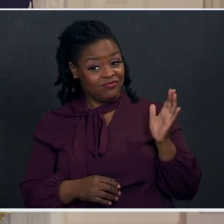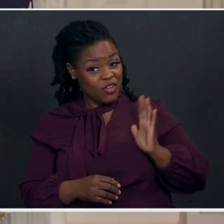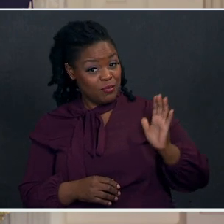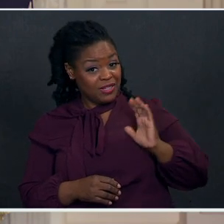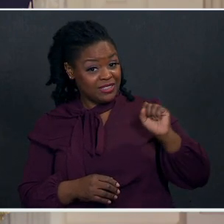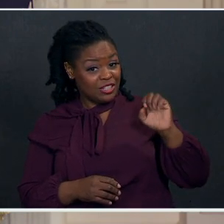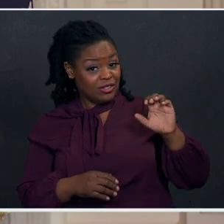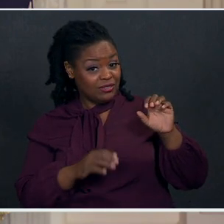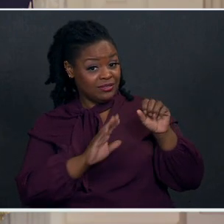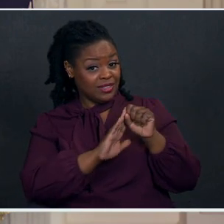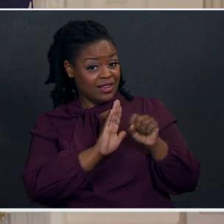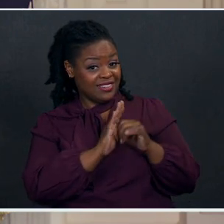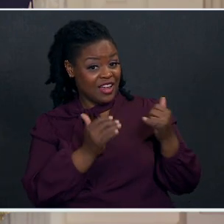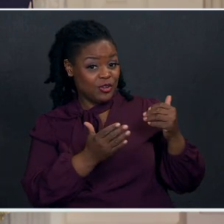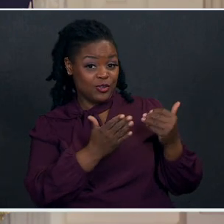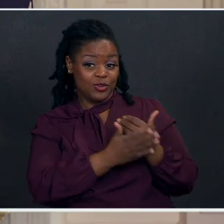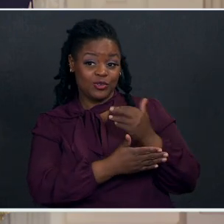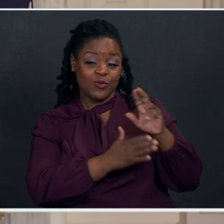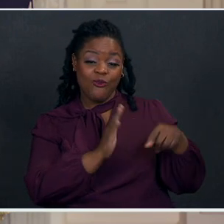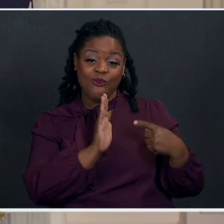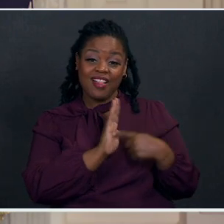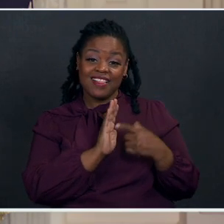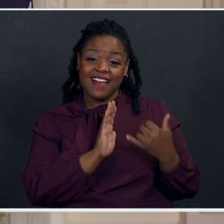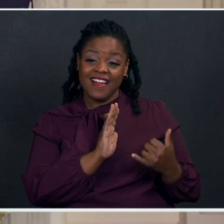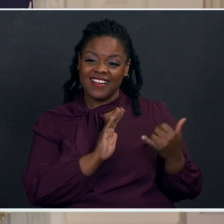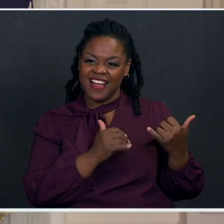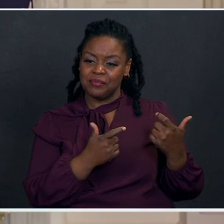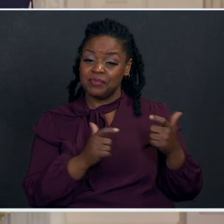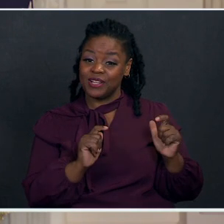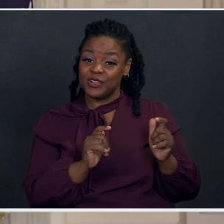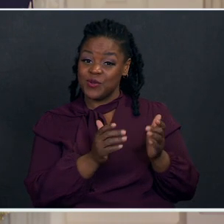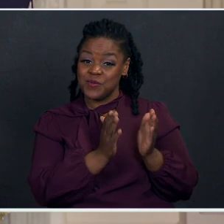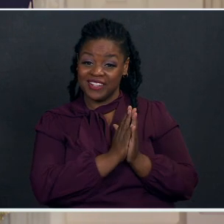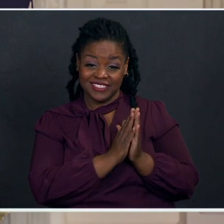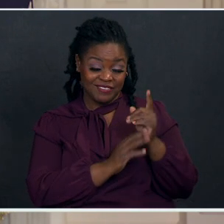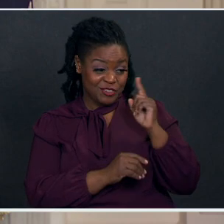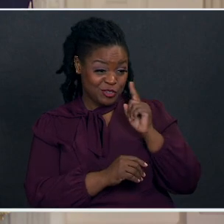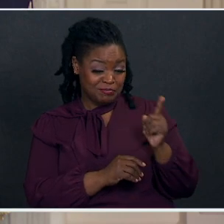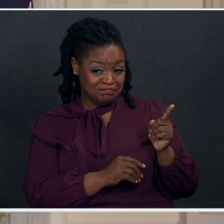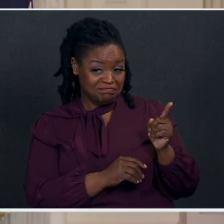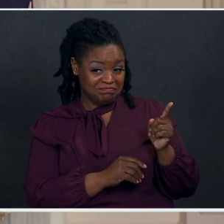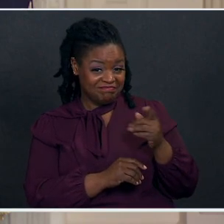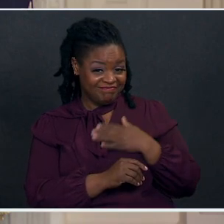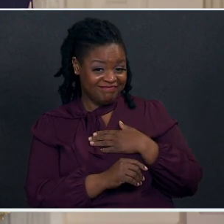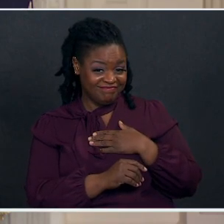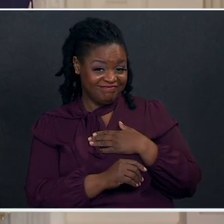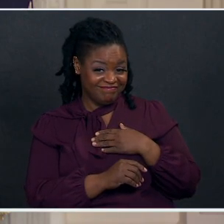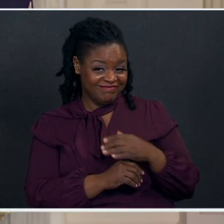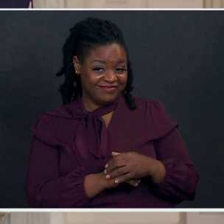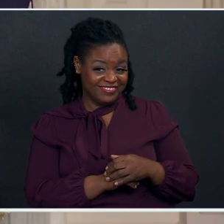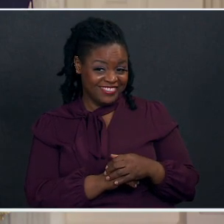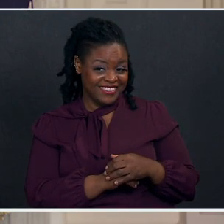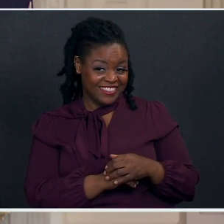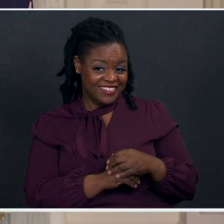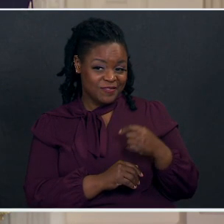I know it was a big ask on the part of myself. I was going to -- I was going to blame Kamala for it as well, but for both of us. The Vice President: Why not?